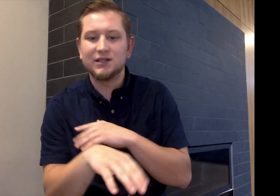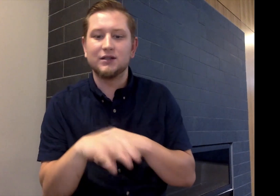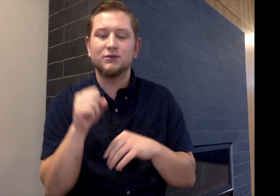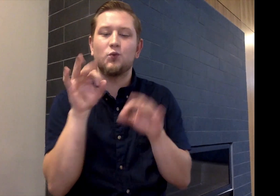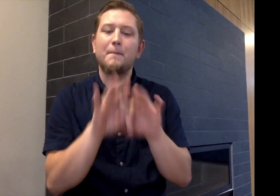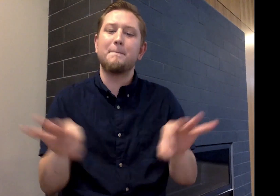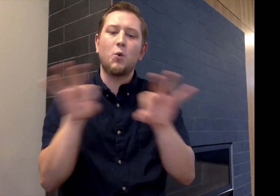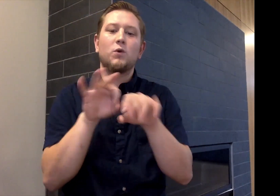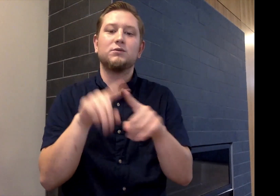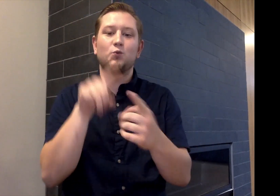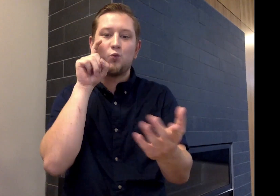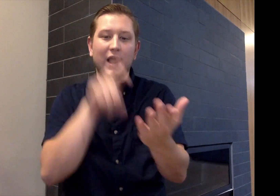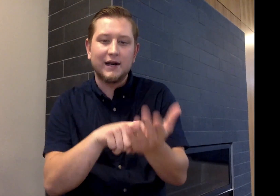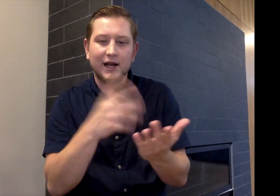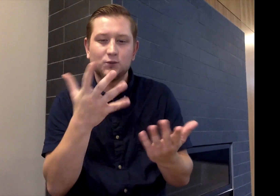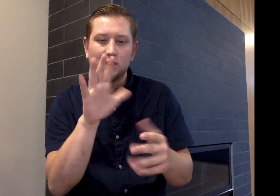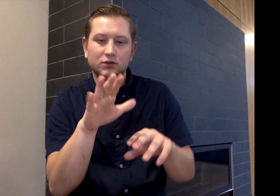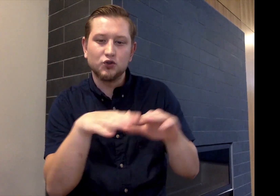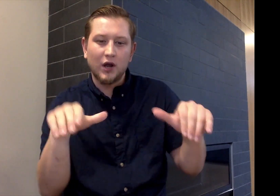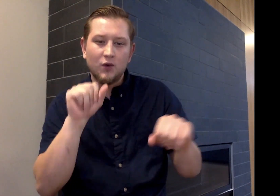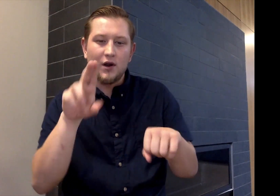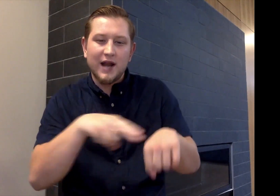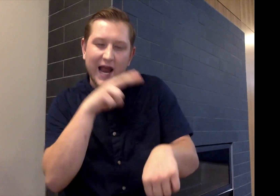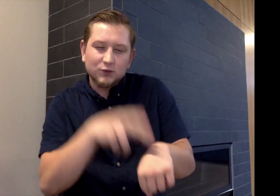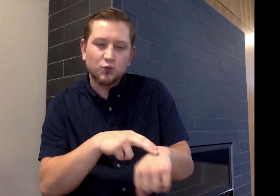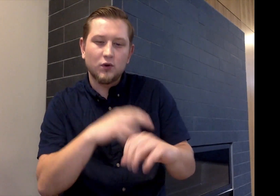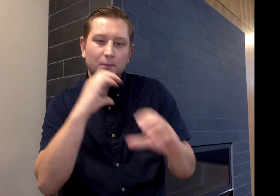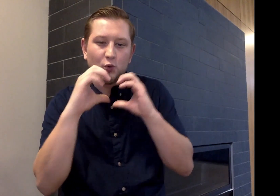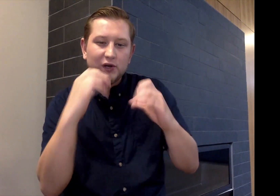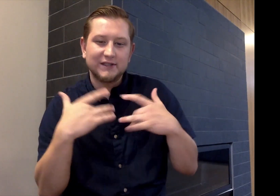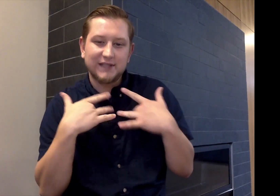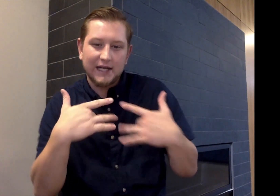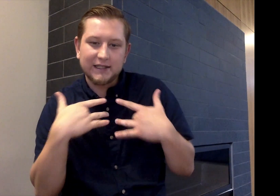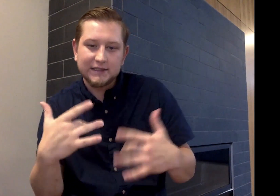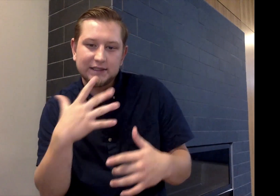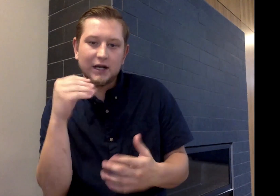and language access so it's important to recognize what your child's natural language